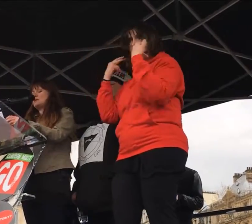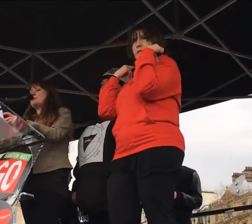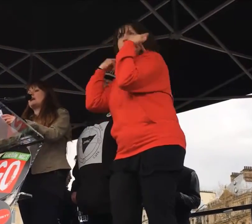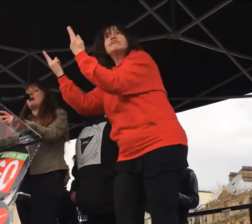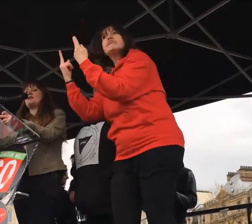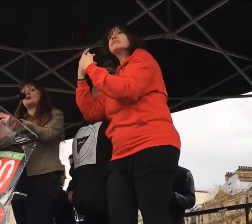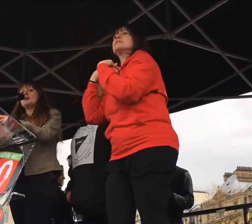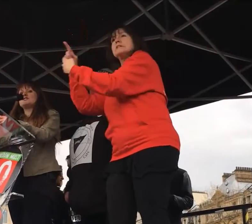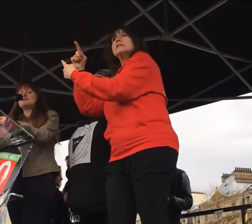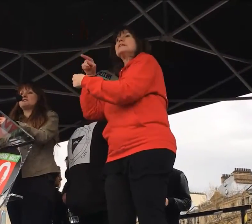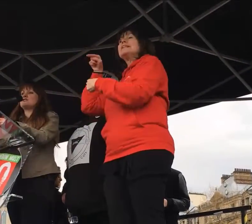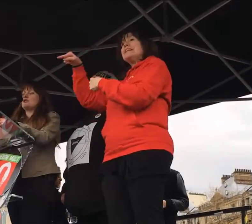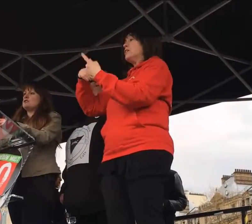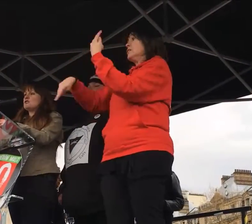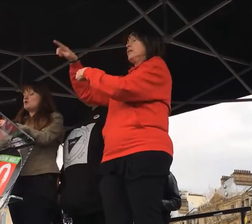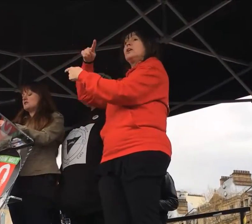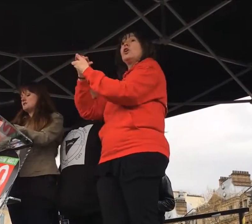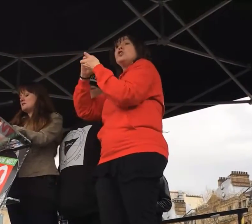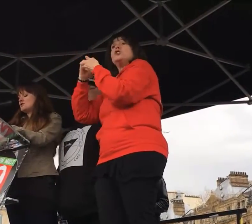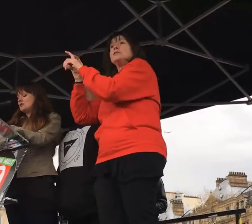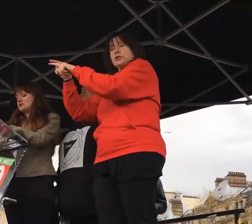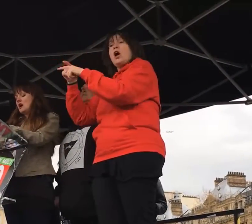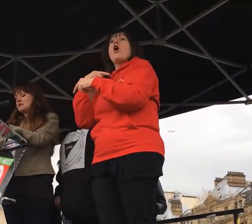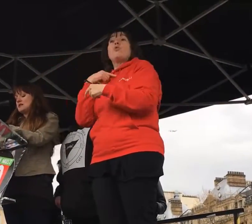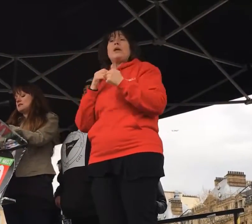to resist, to unite in solidarity with one another, just as the junior doctors and student